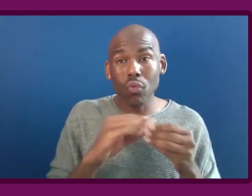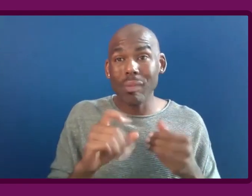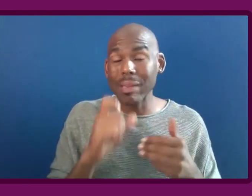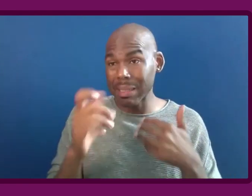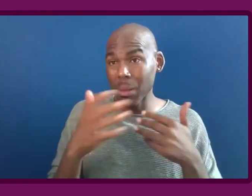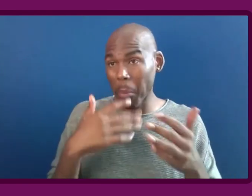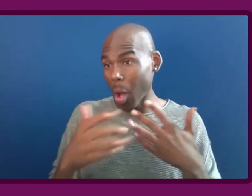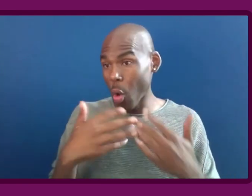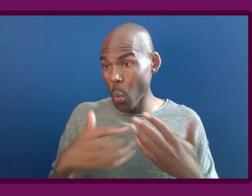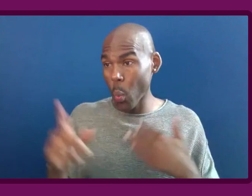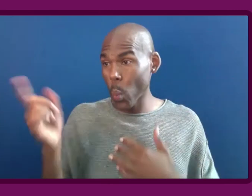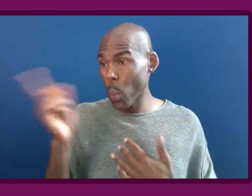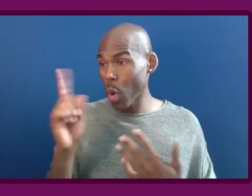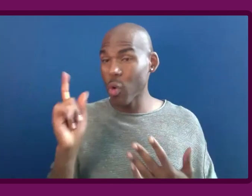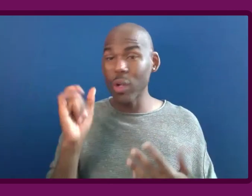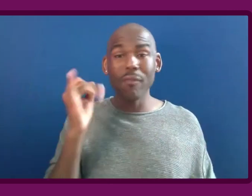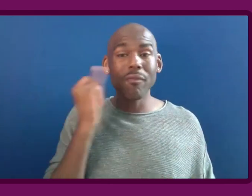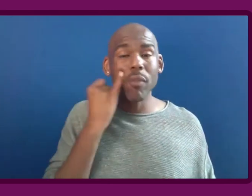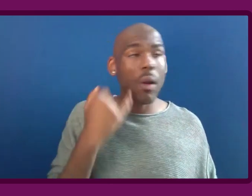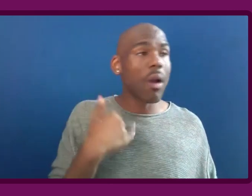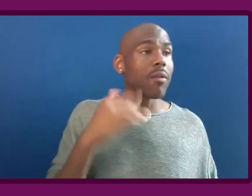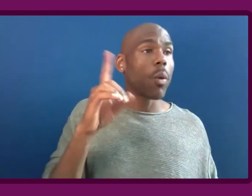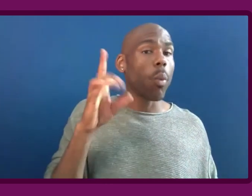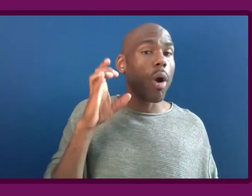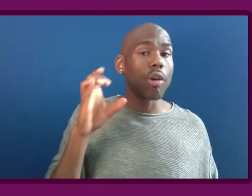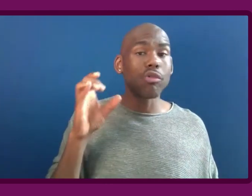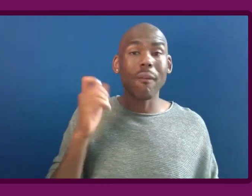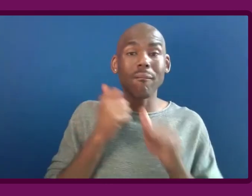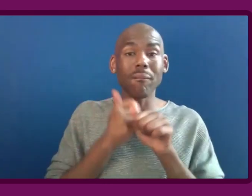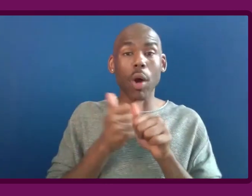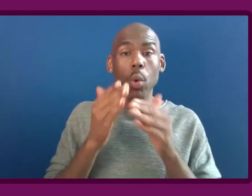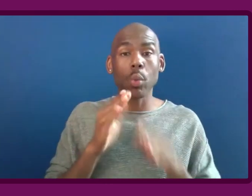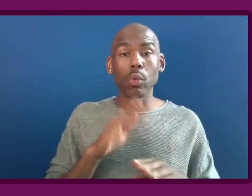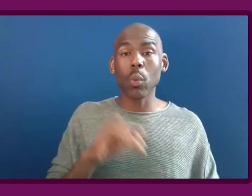changes the world. Especially when it comes to people who haven't been able to tell our stories,